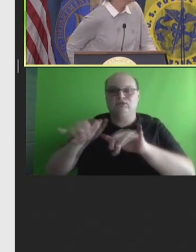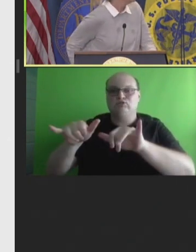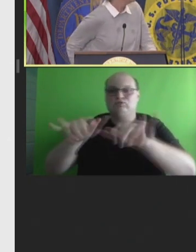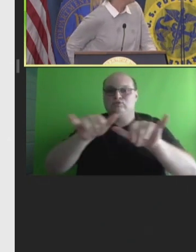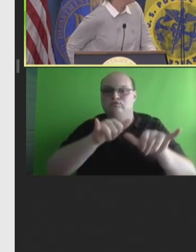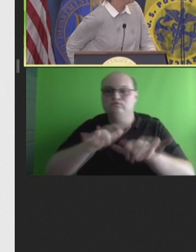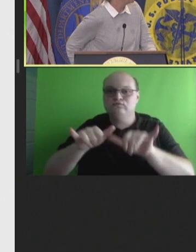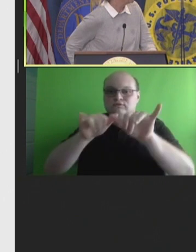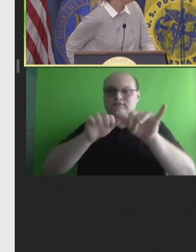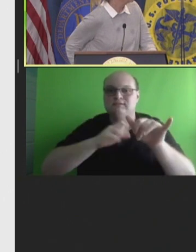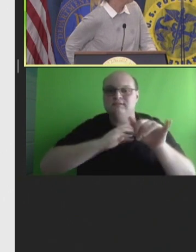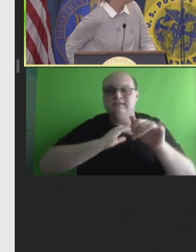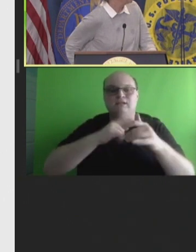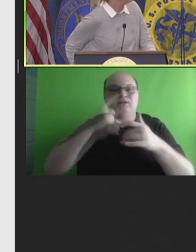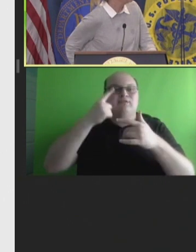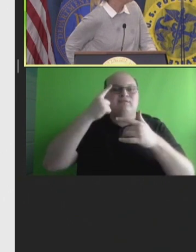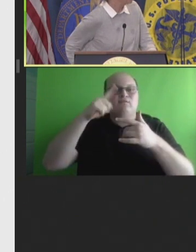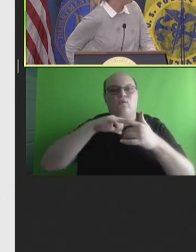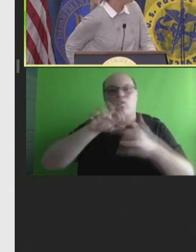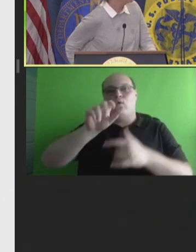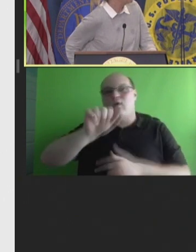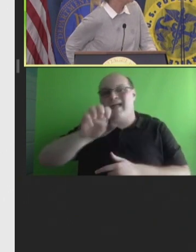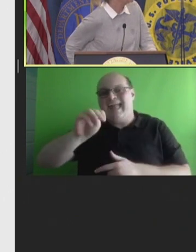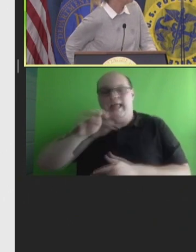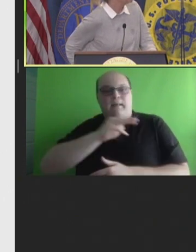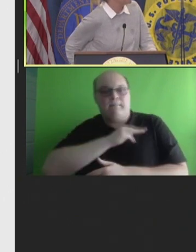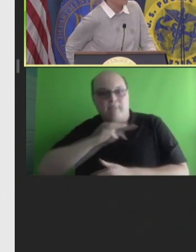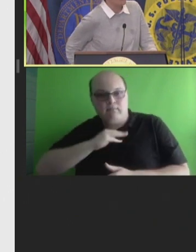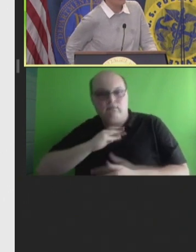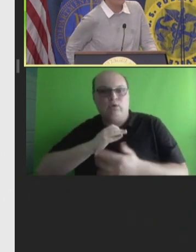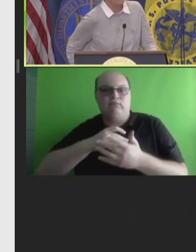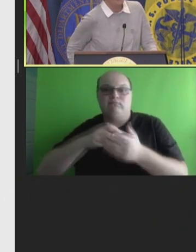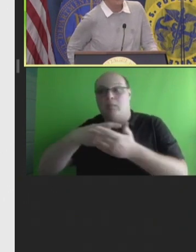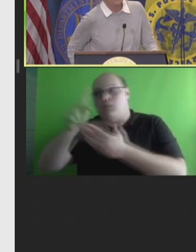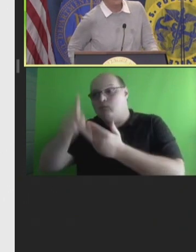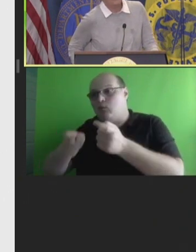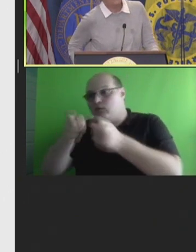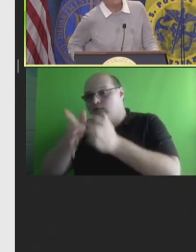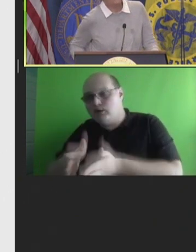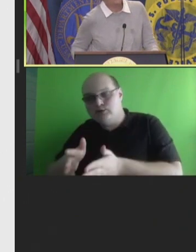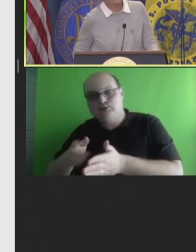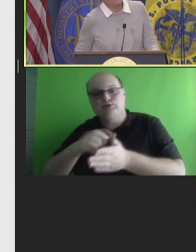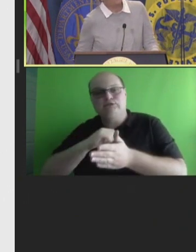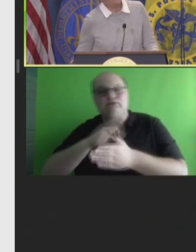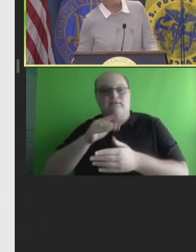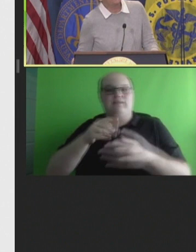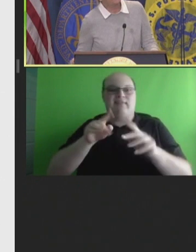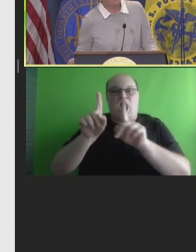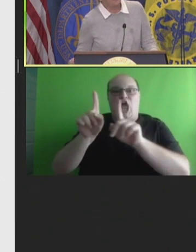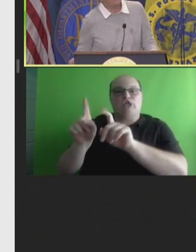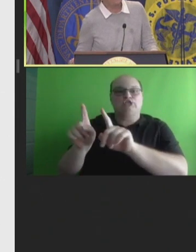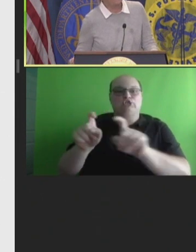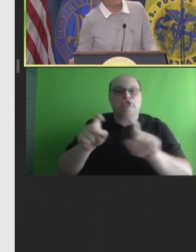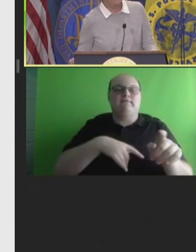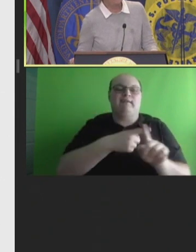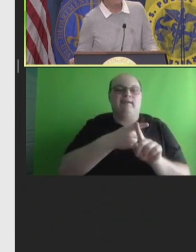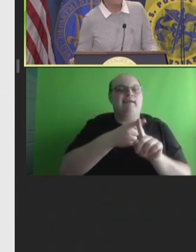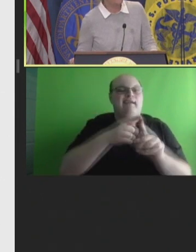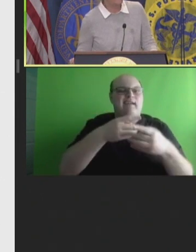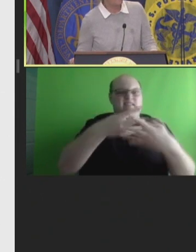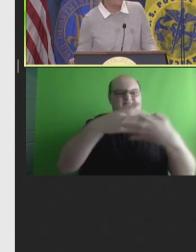for AIM member, so with the program managers. So, this survey is from last fall. So,